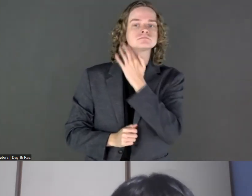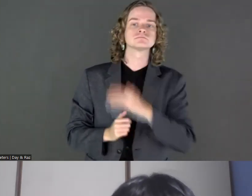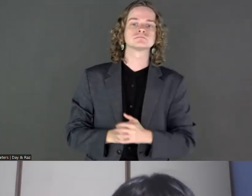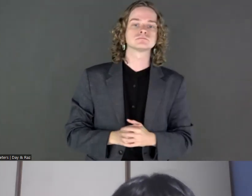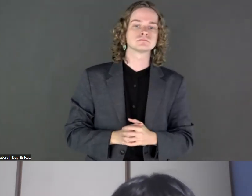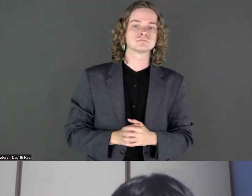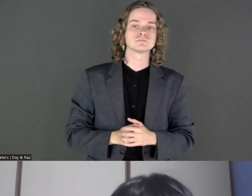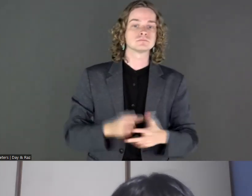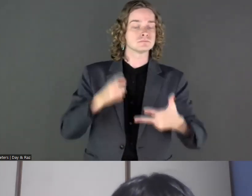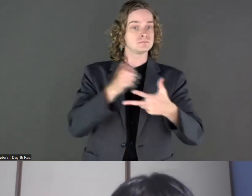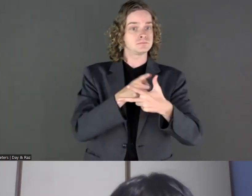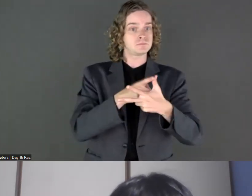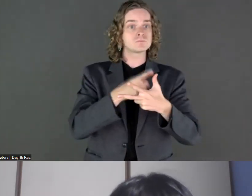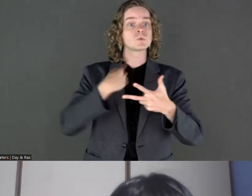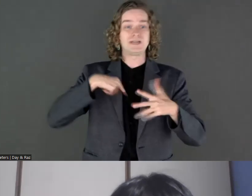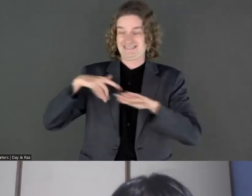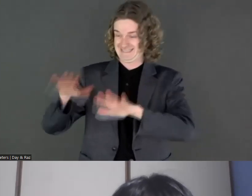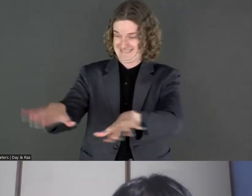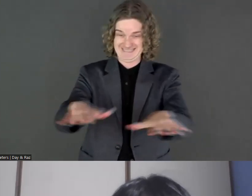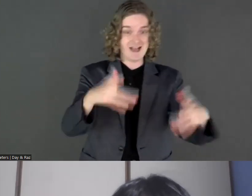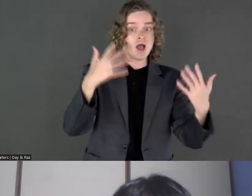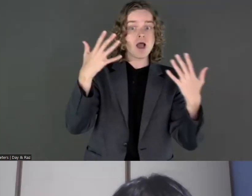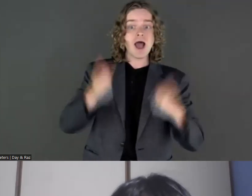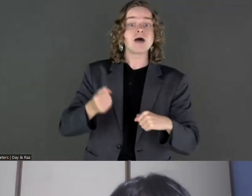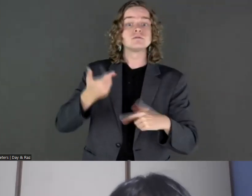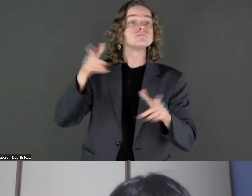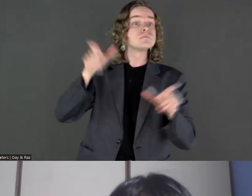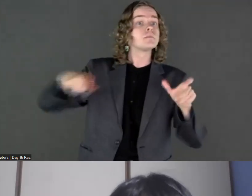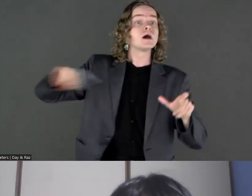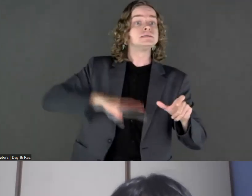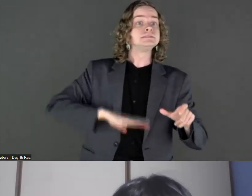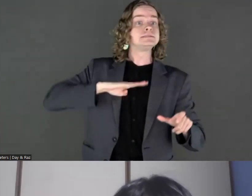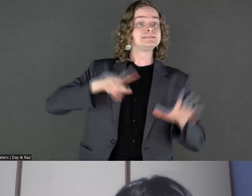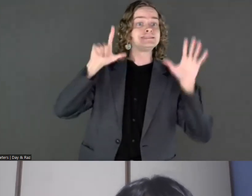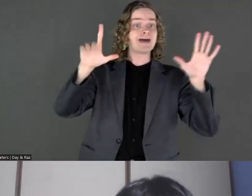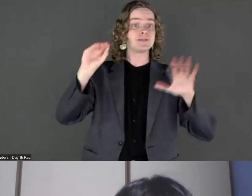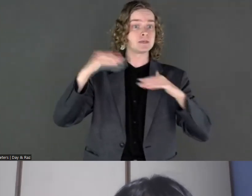first group of disability in the live queue that is impossible, because there are people